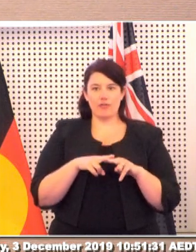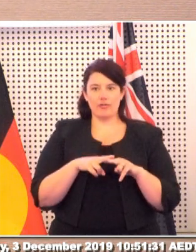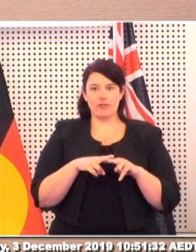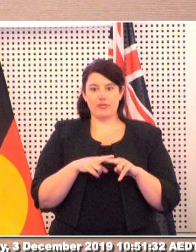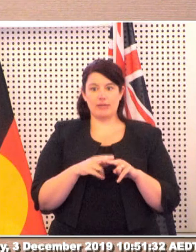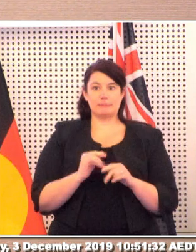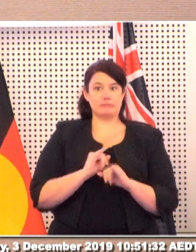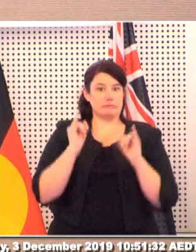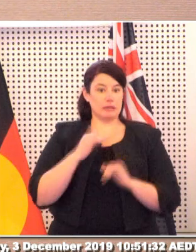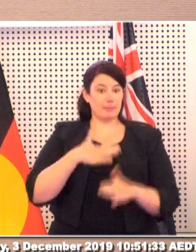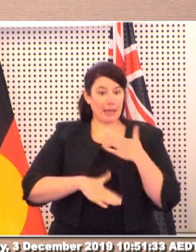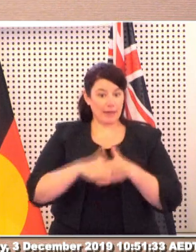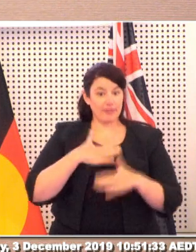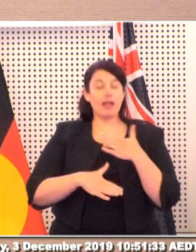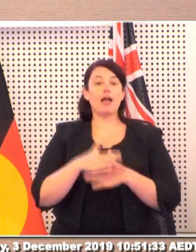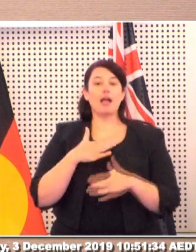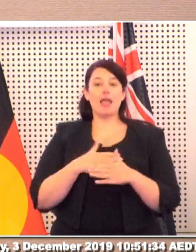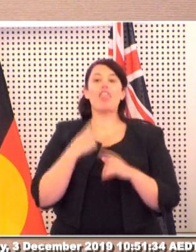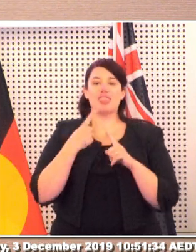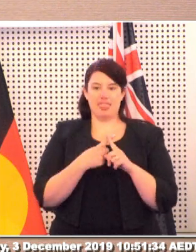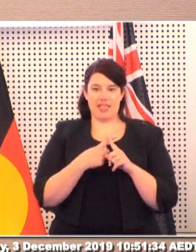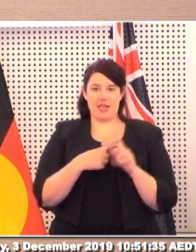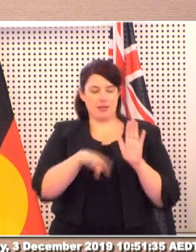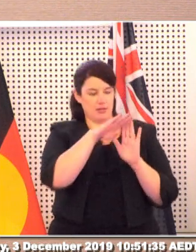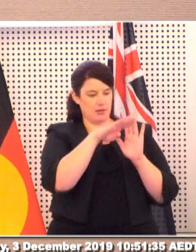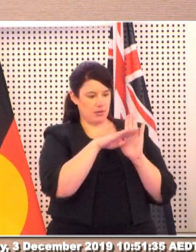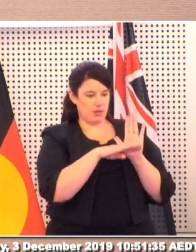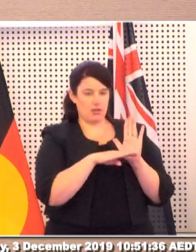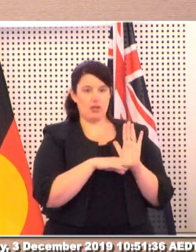they – one of the supervised treatment orders are sought and the grounds often in